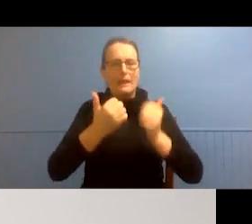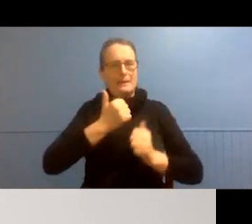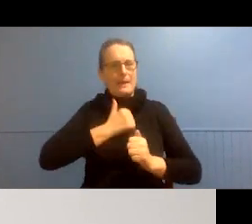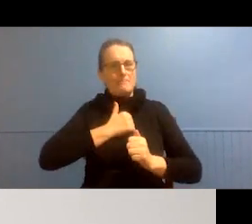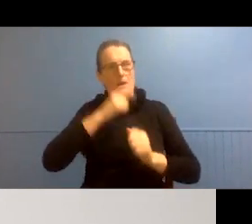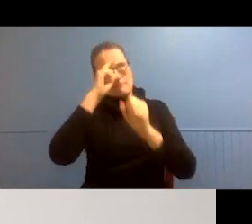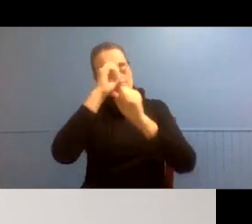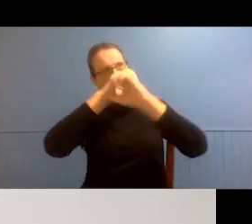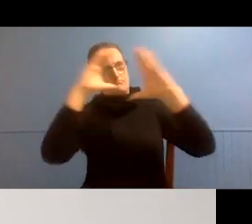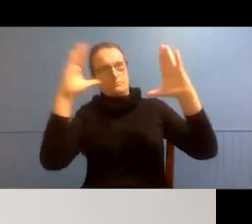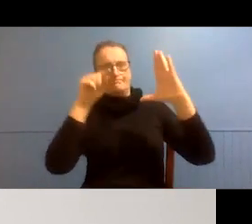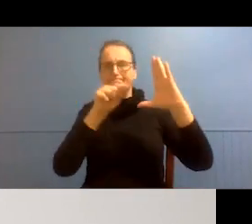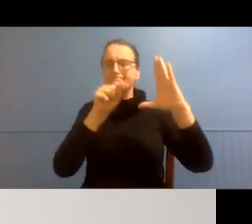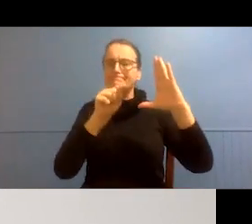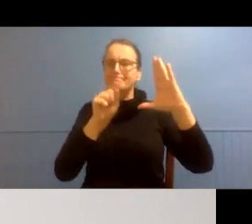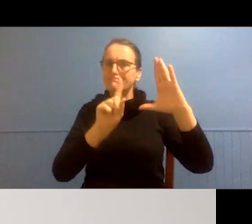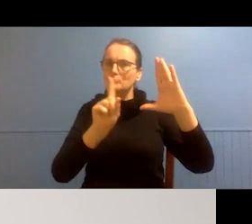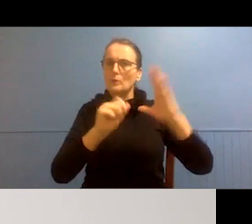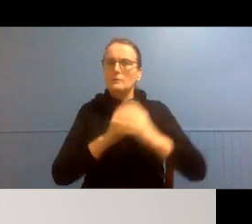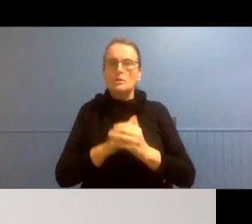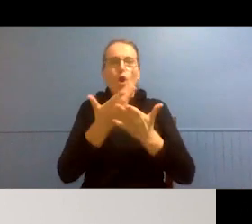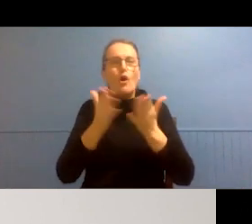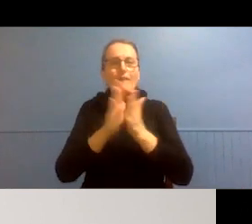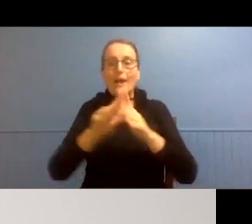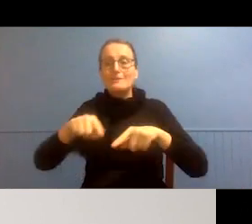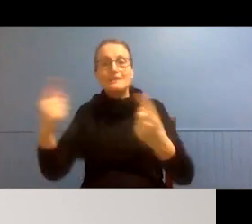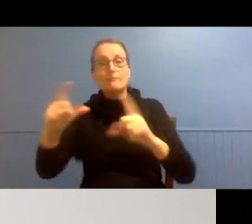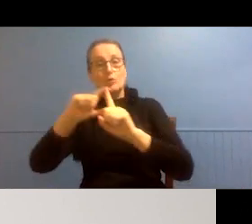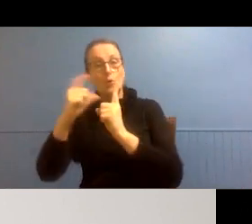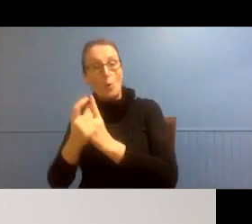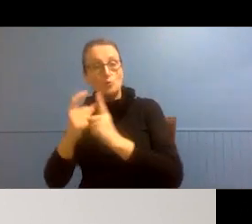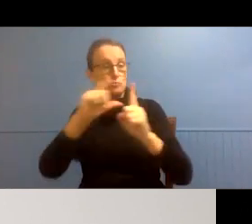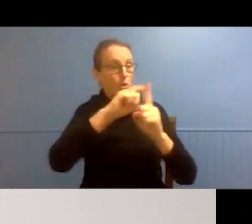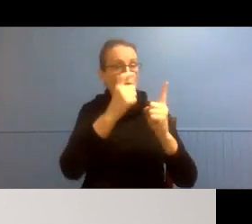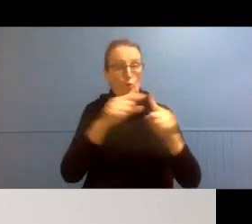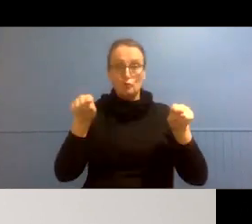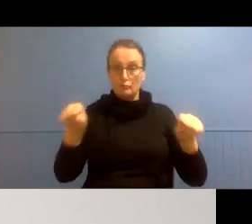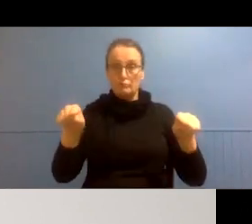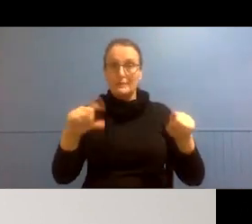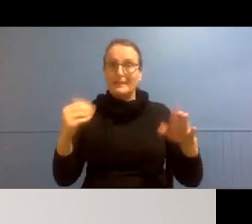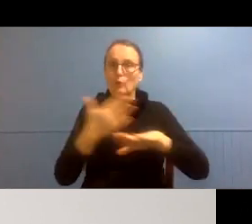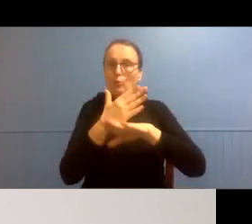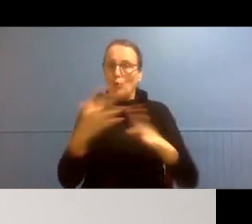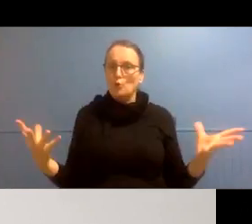To assist the navigation of working across cultures. It's